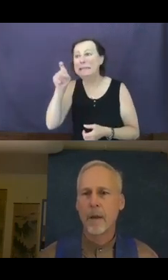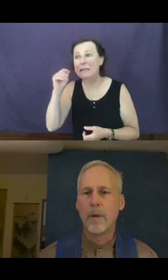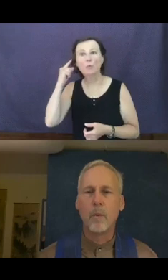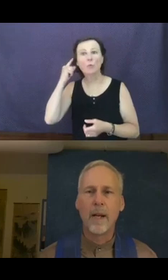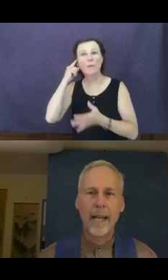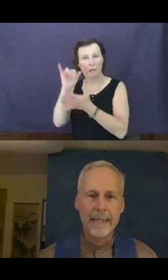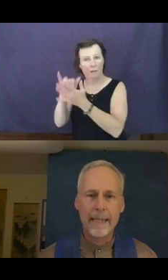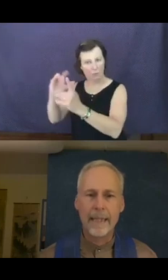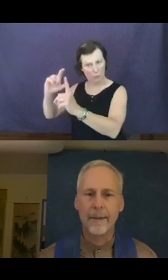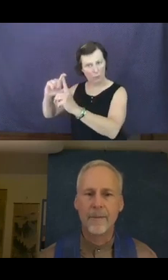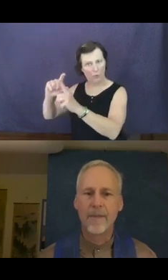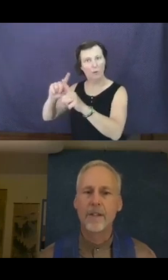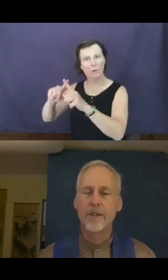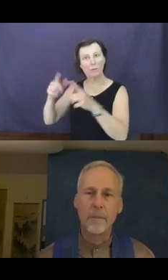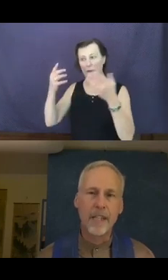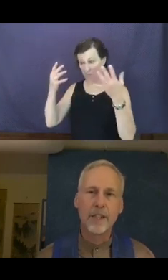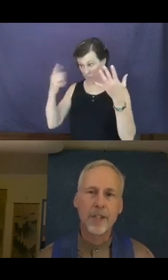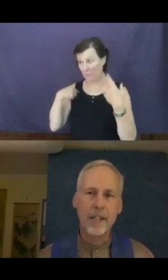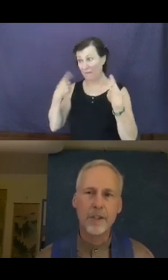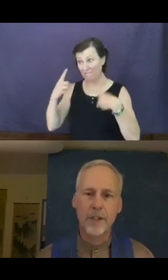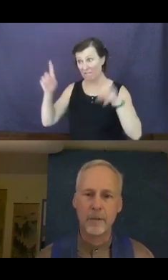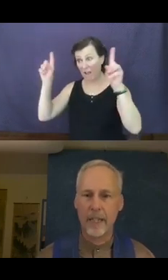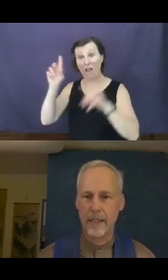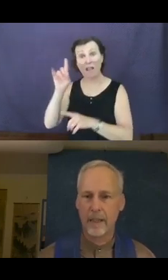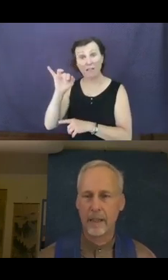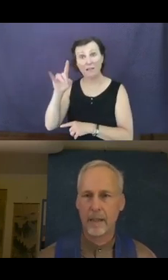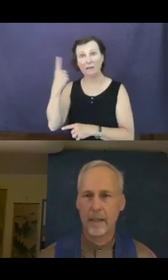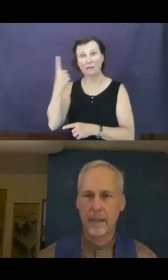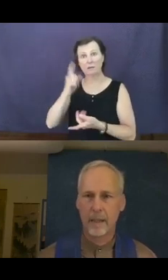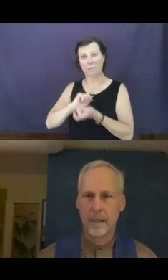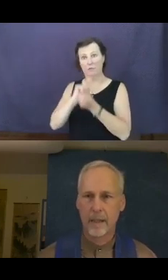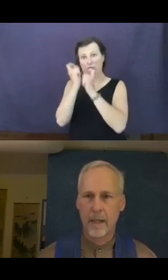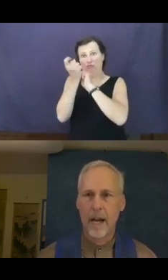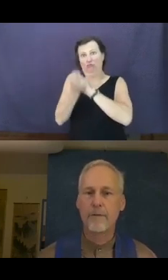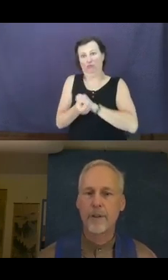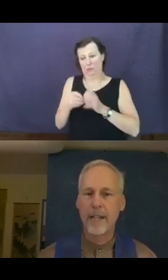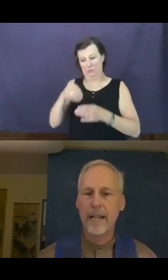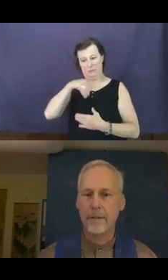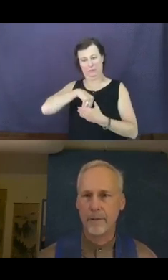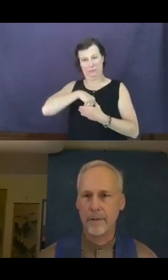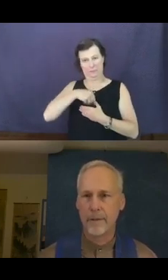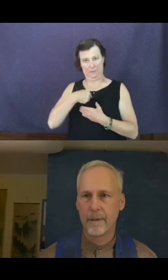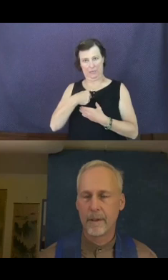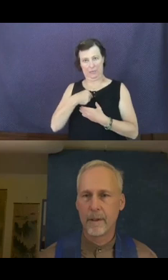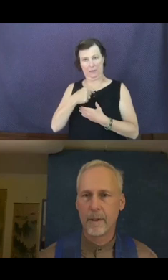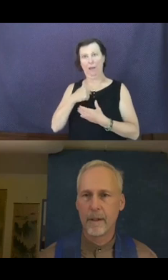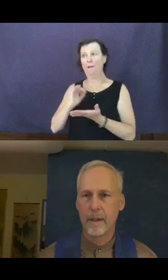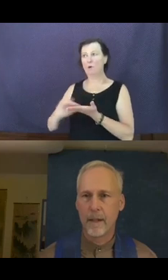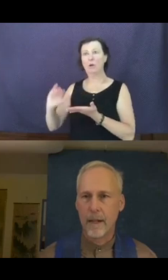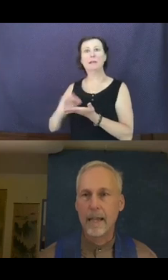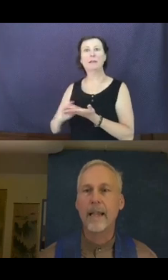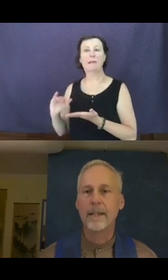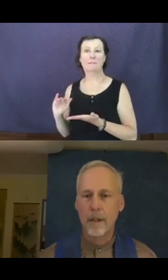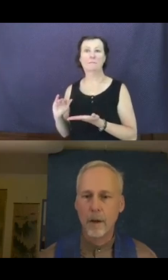But when I did, something changed in me. I forgave. I let go